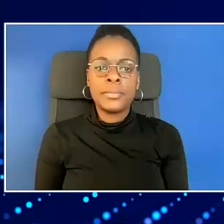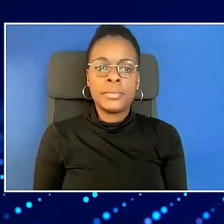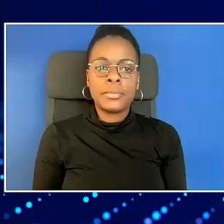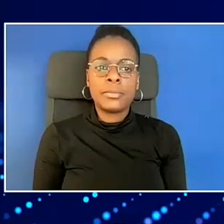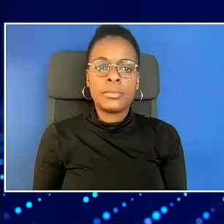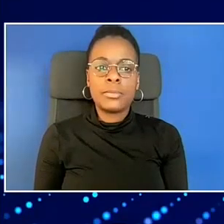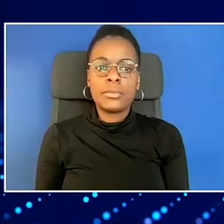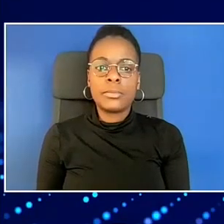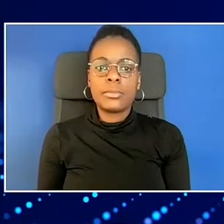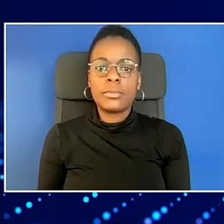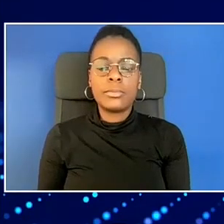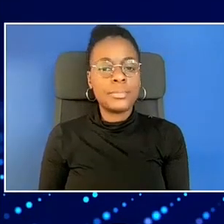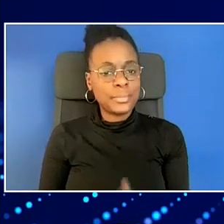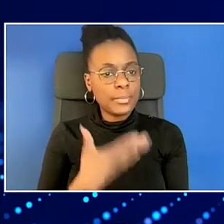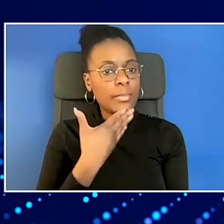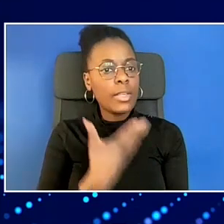Thank you, Robyn. John, you're next.